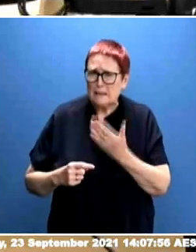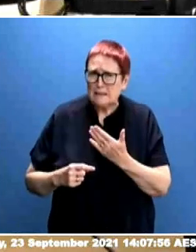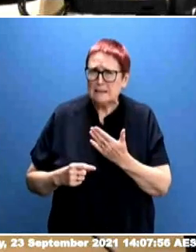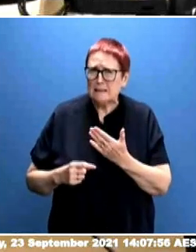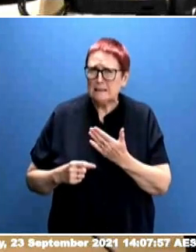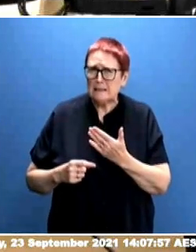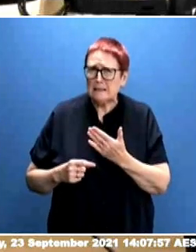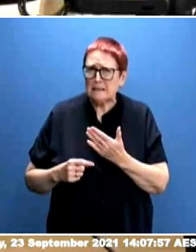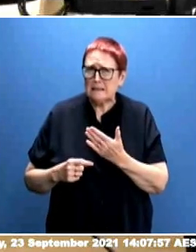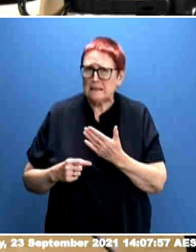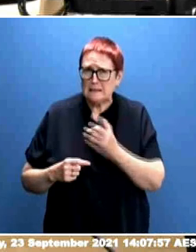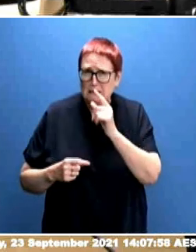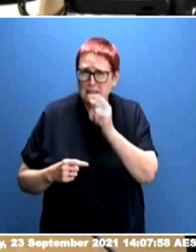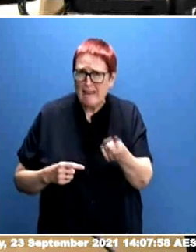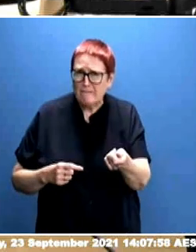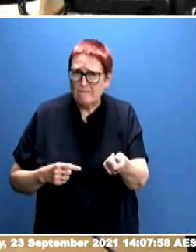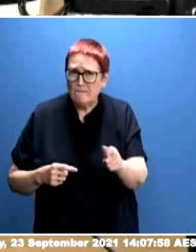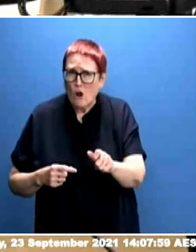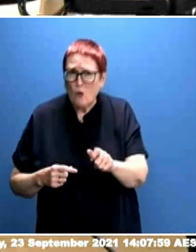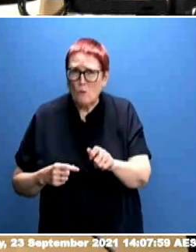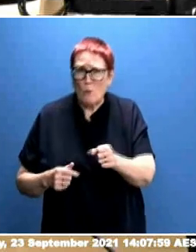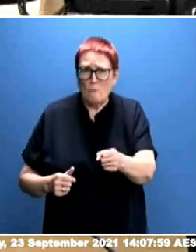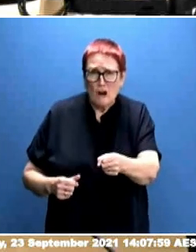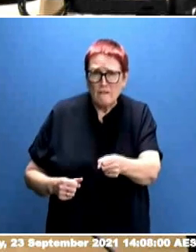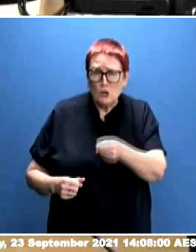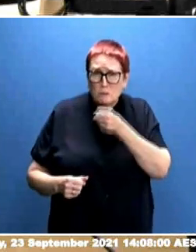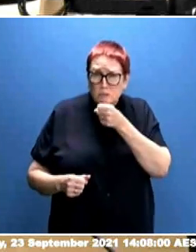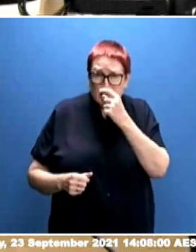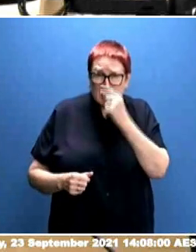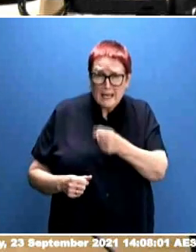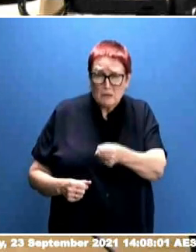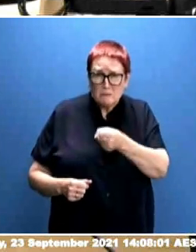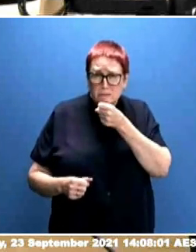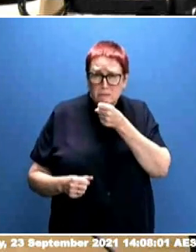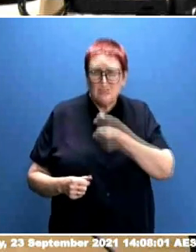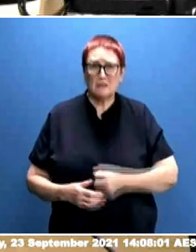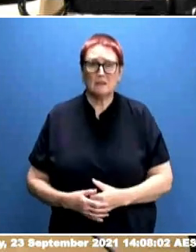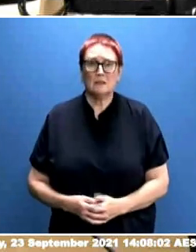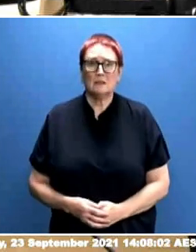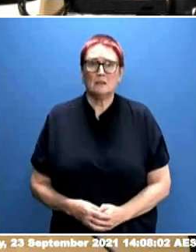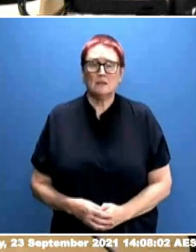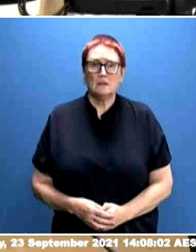Are we able to get the volume louder or the microphone closer, if that assists?